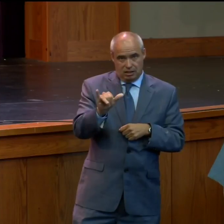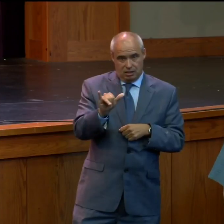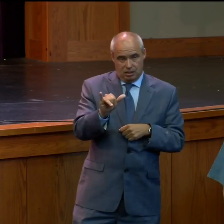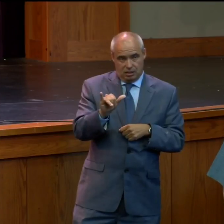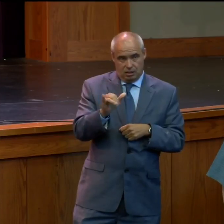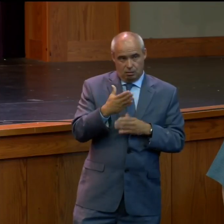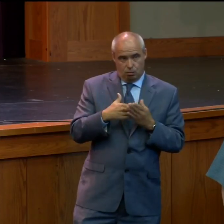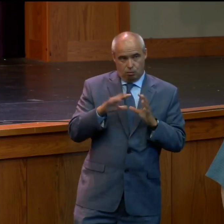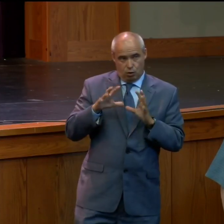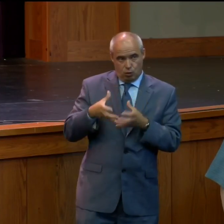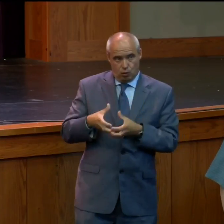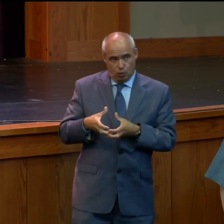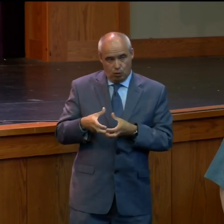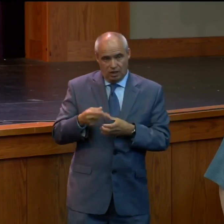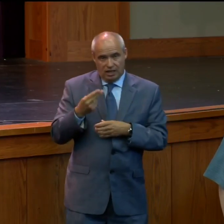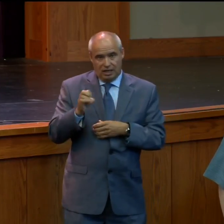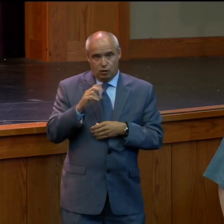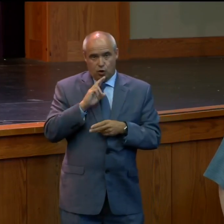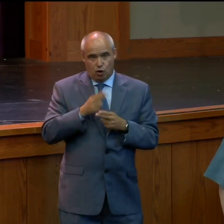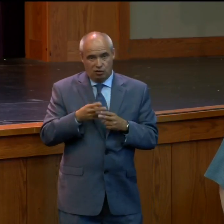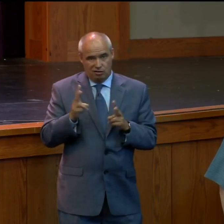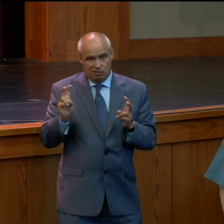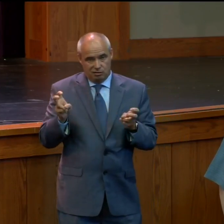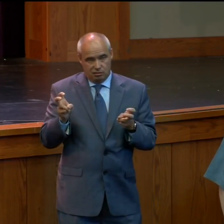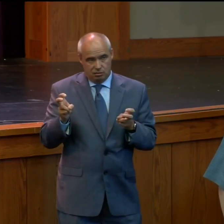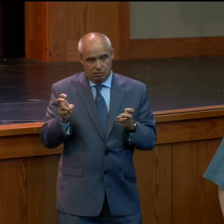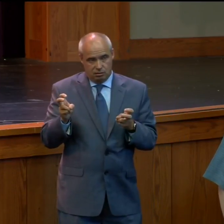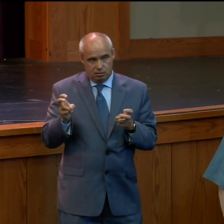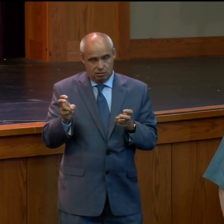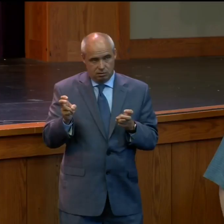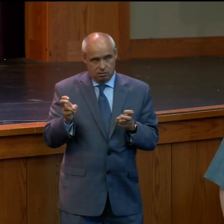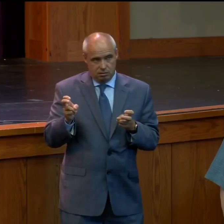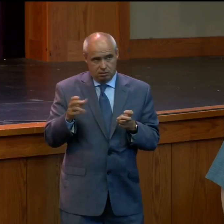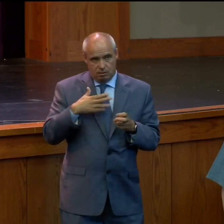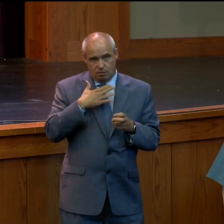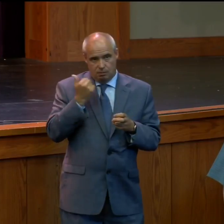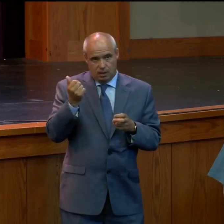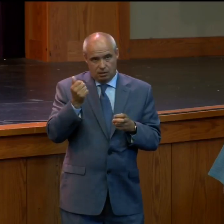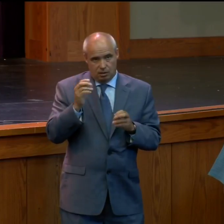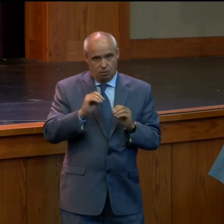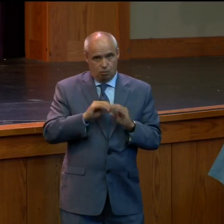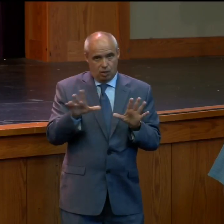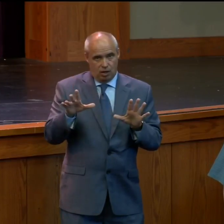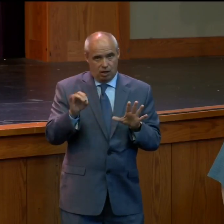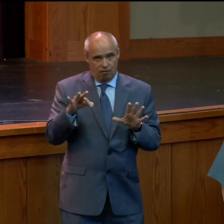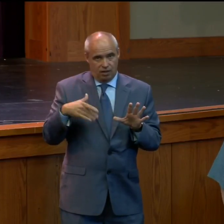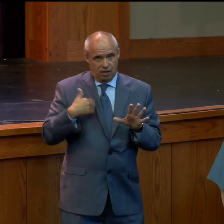CREW HE CALLED THE BEST AND THE BRIGHTEST OF THE YOUNG PEOPLE,